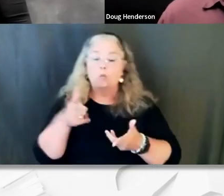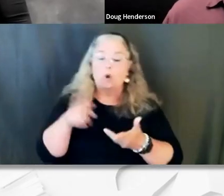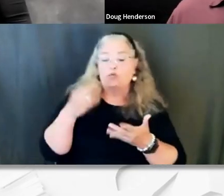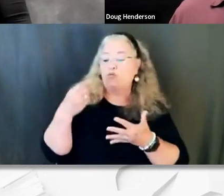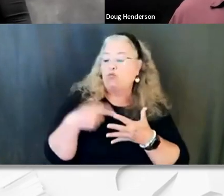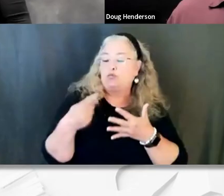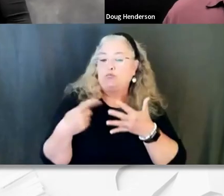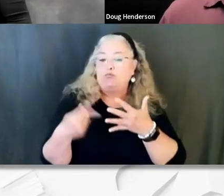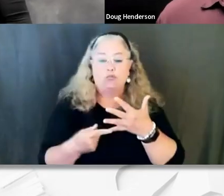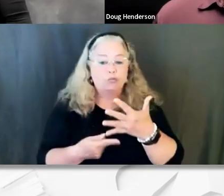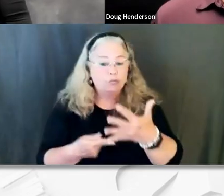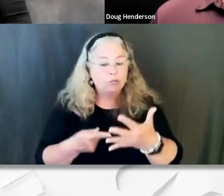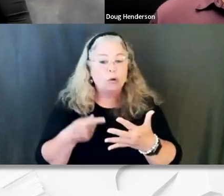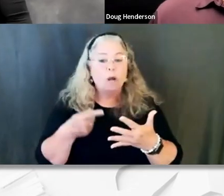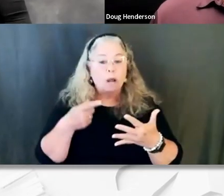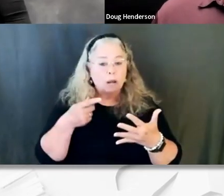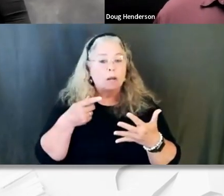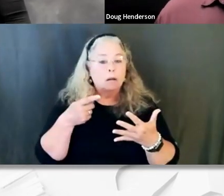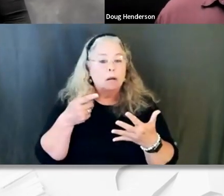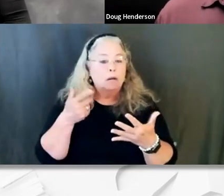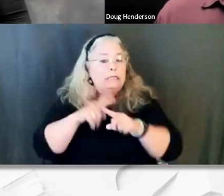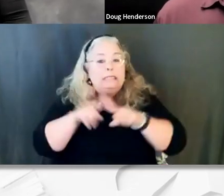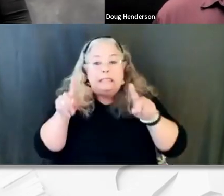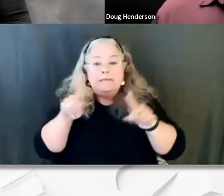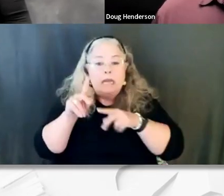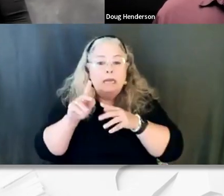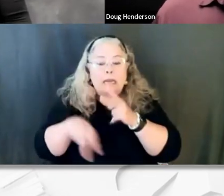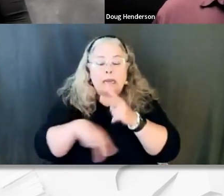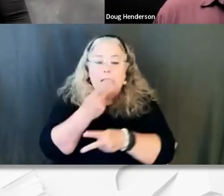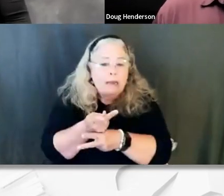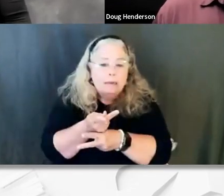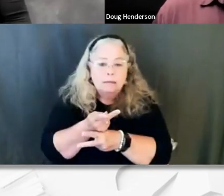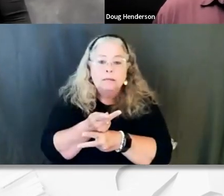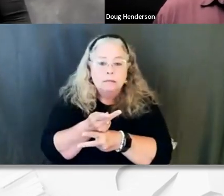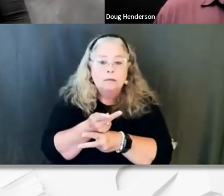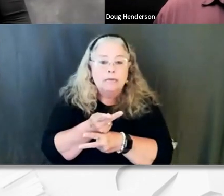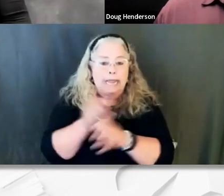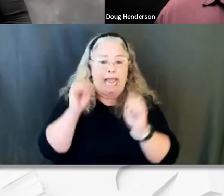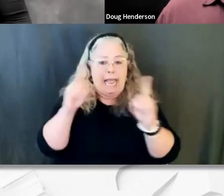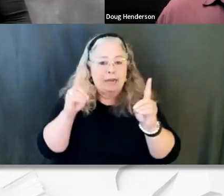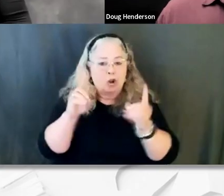what you got to do here.” because it's a it's a different type of education and learning and and